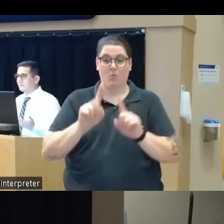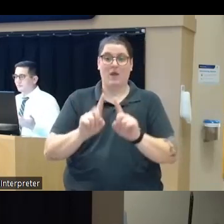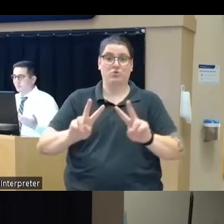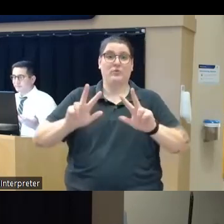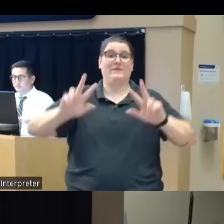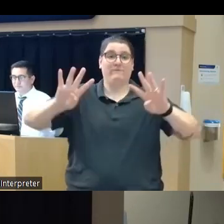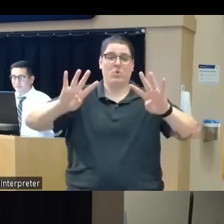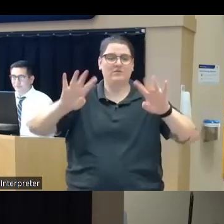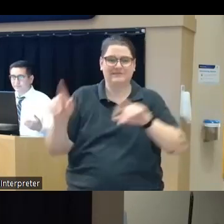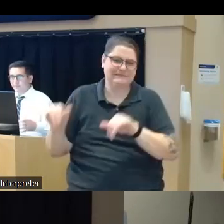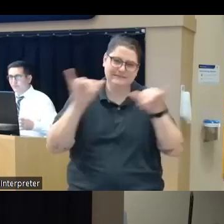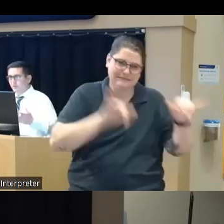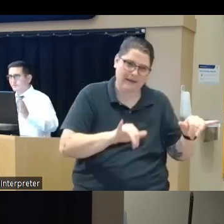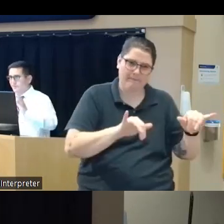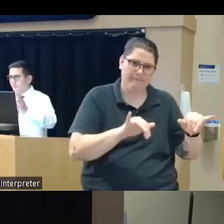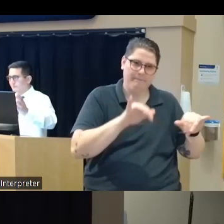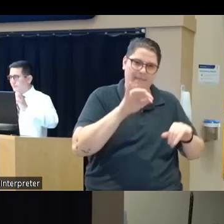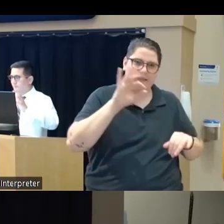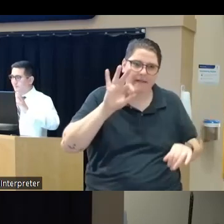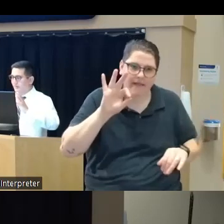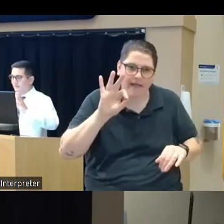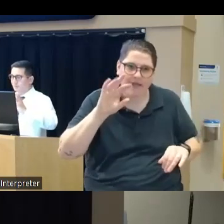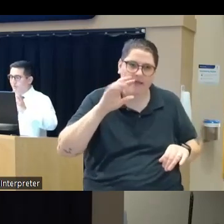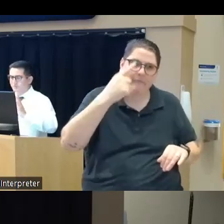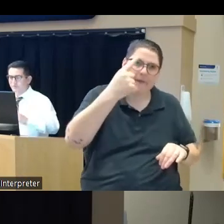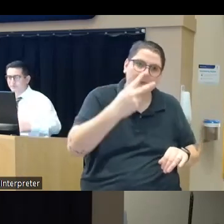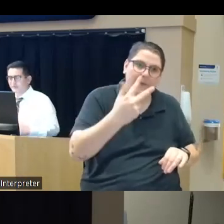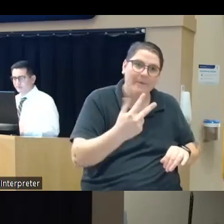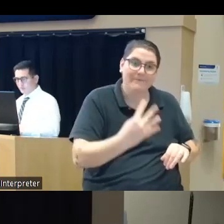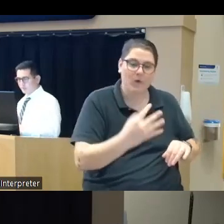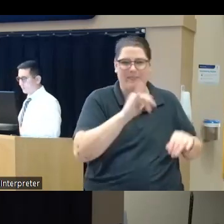same thing as V1 V2 v3v4 it's sort of they're defined the borders are defined differently